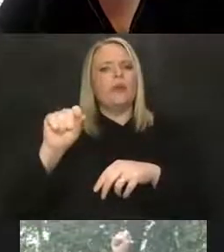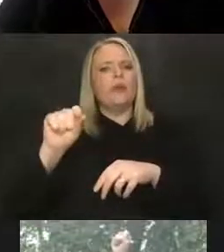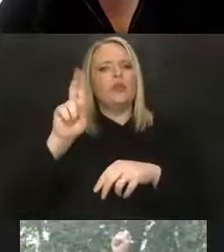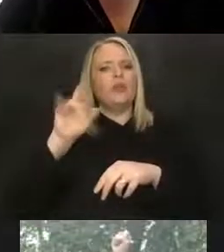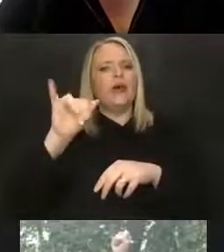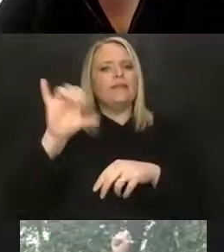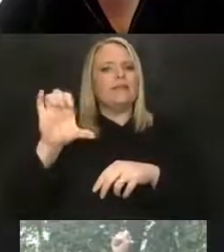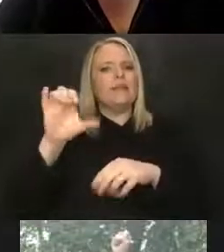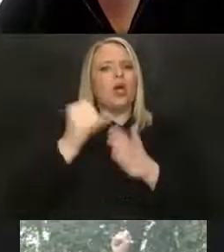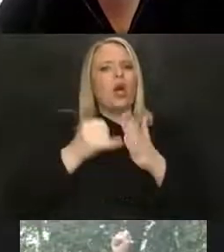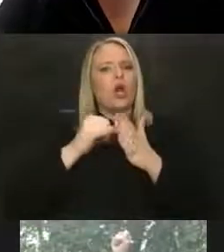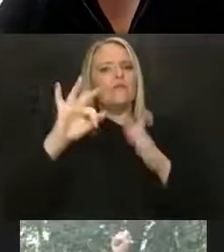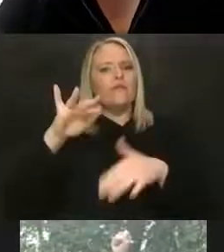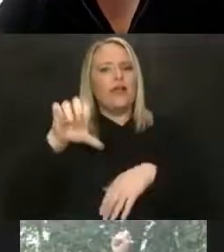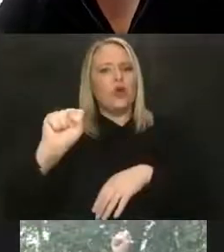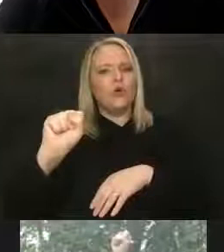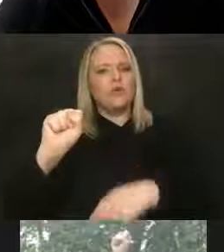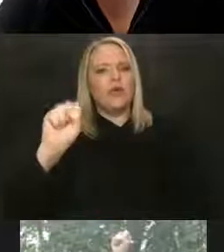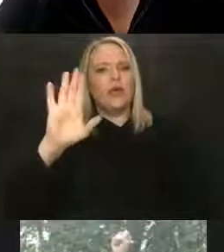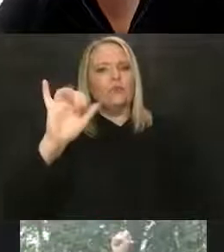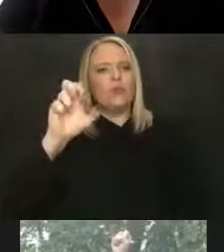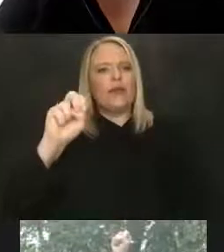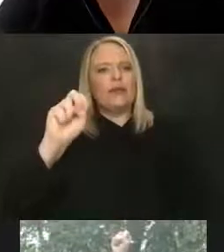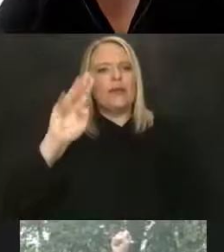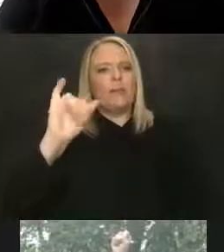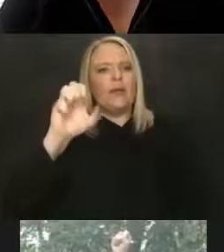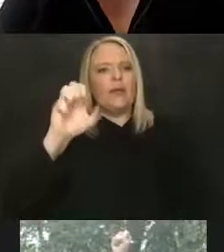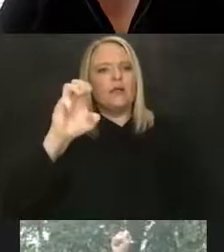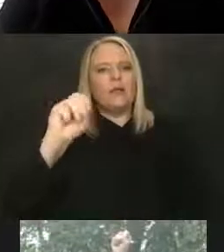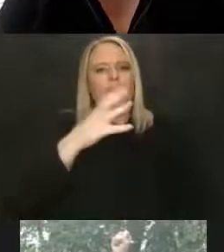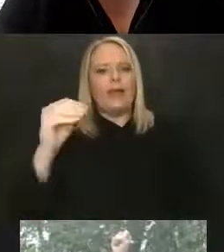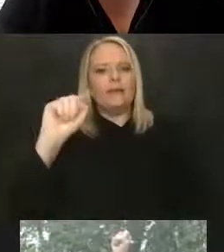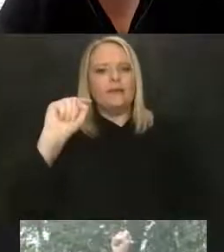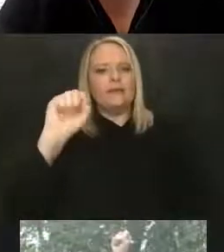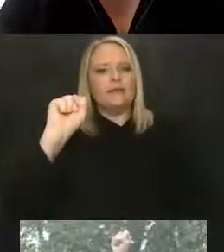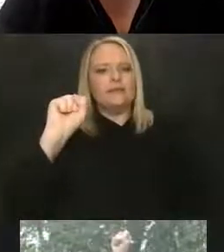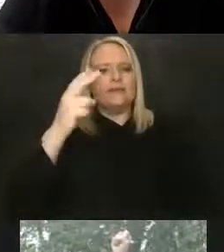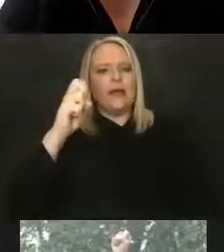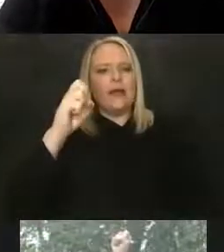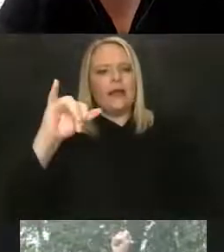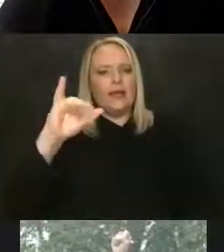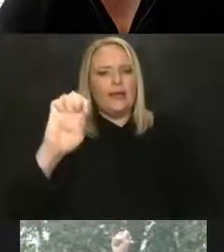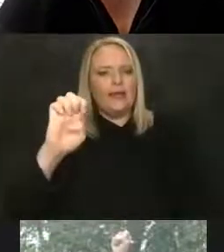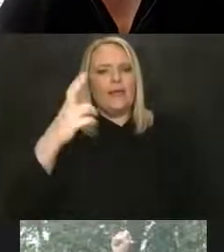Brian Balcom and Tsehaye Geralyn Hebert." Okay, without further ado, I want to thank